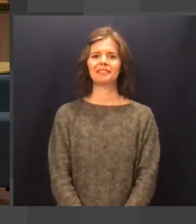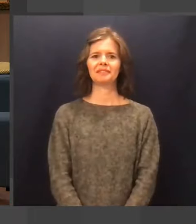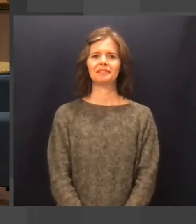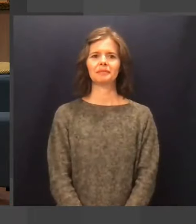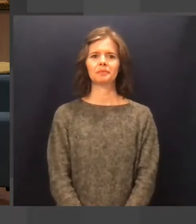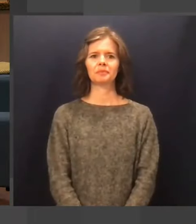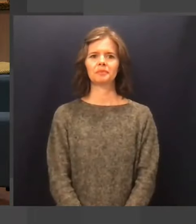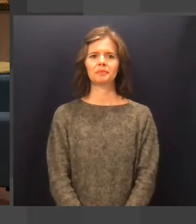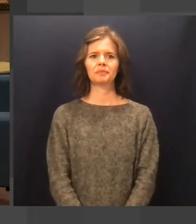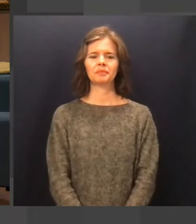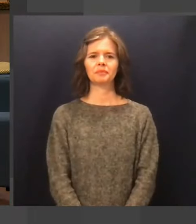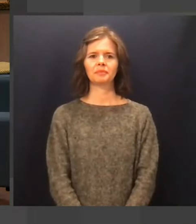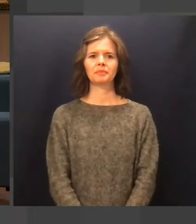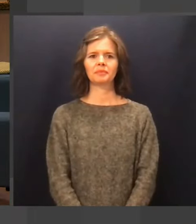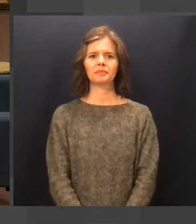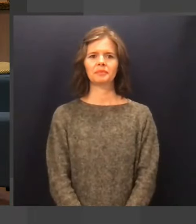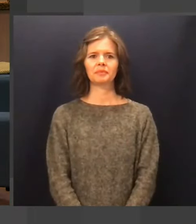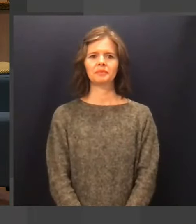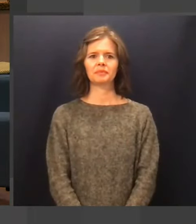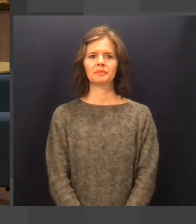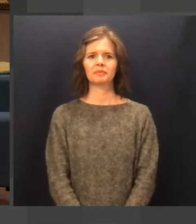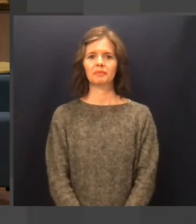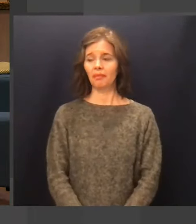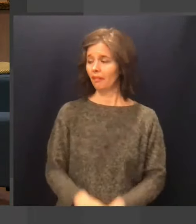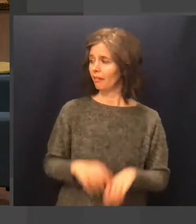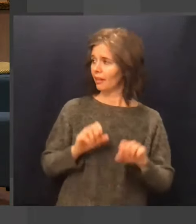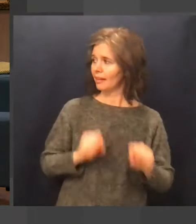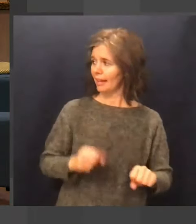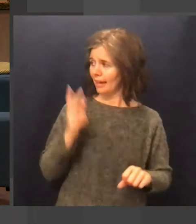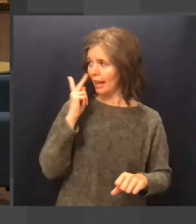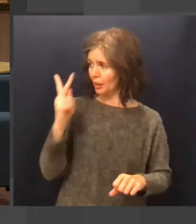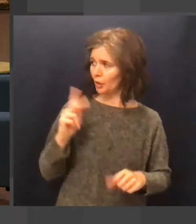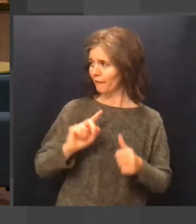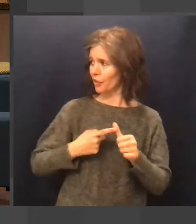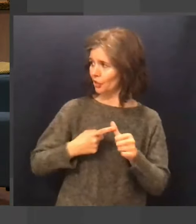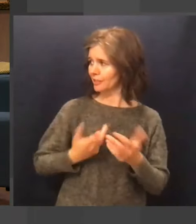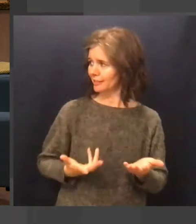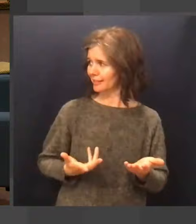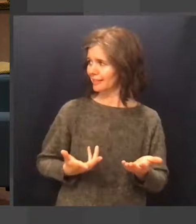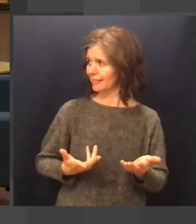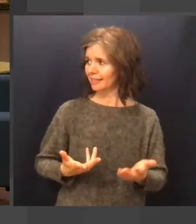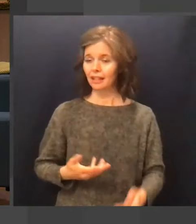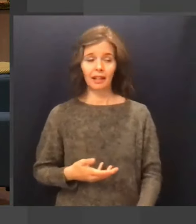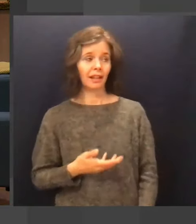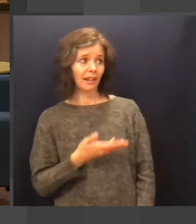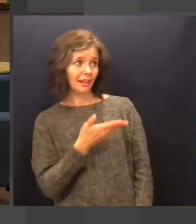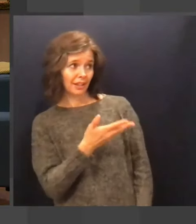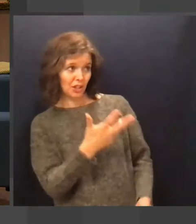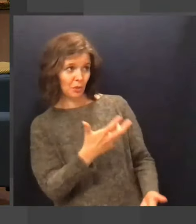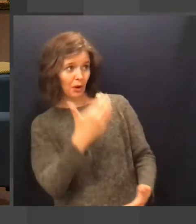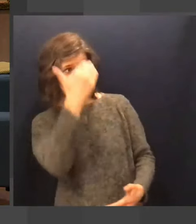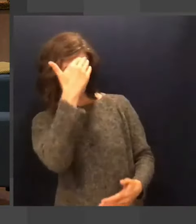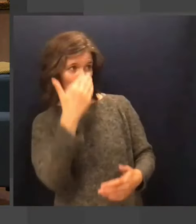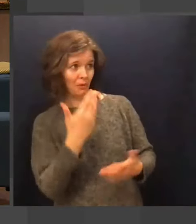YES.